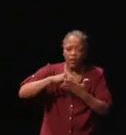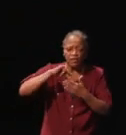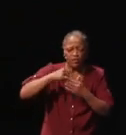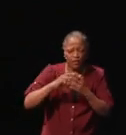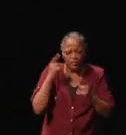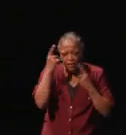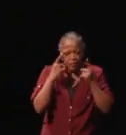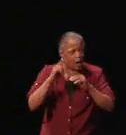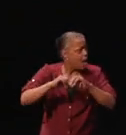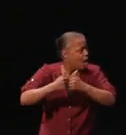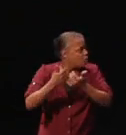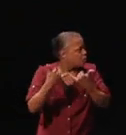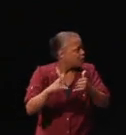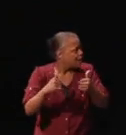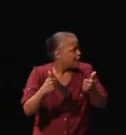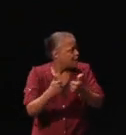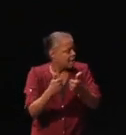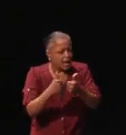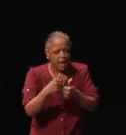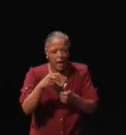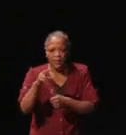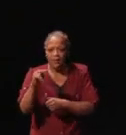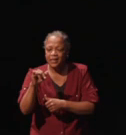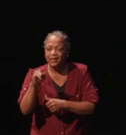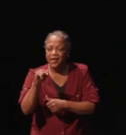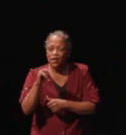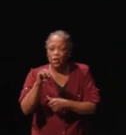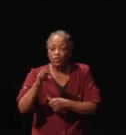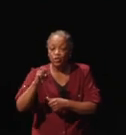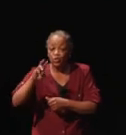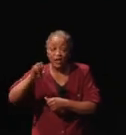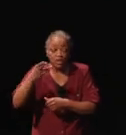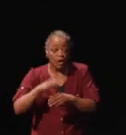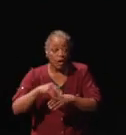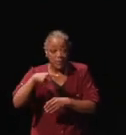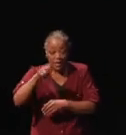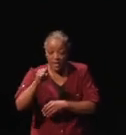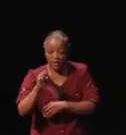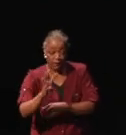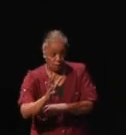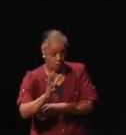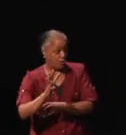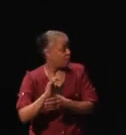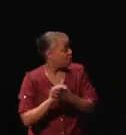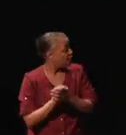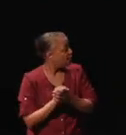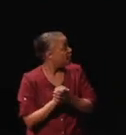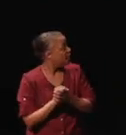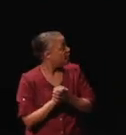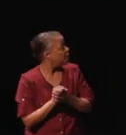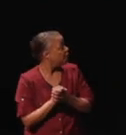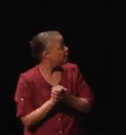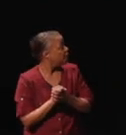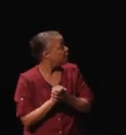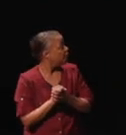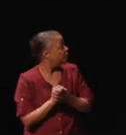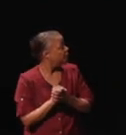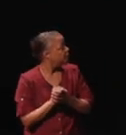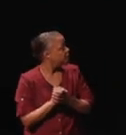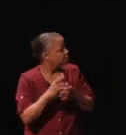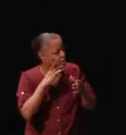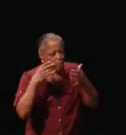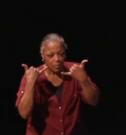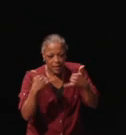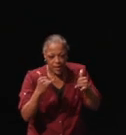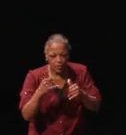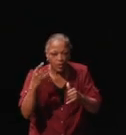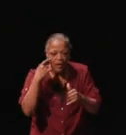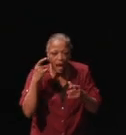If we play switch, eye controlled focus system and